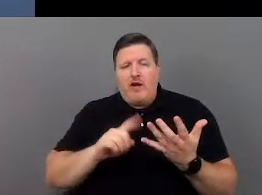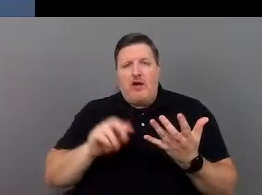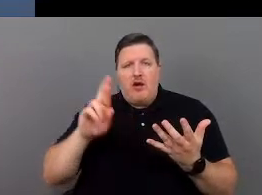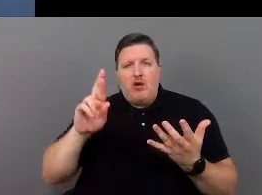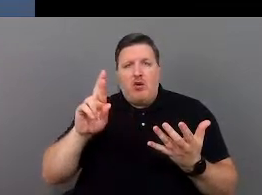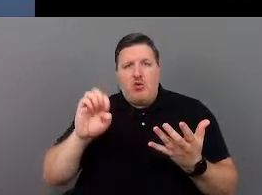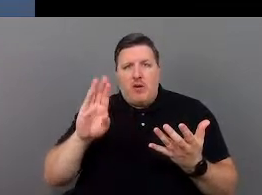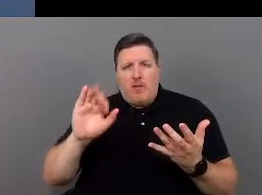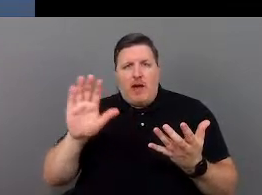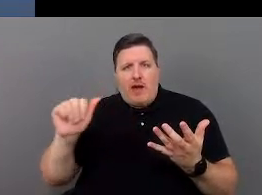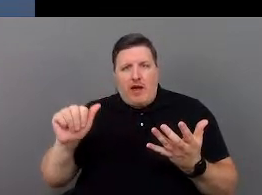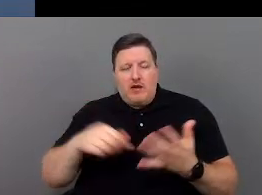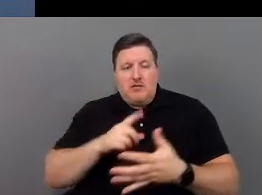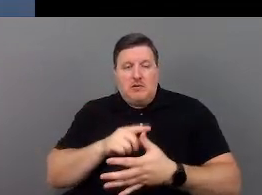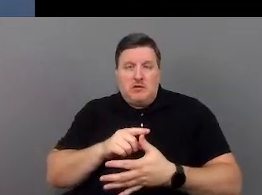SPEAKER 6 IS MICHAEL DARVER. WELCOME.